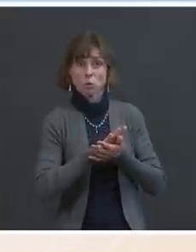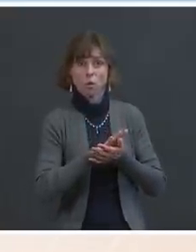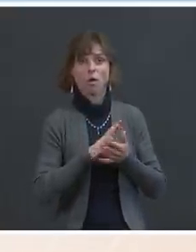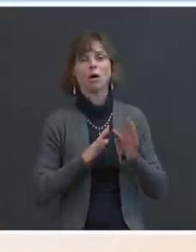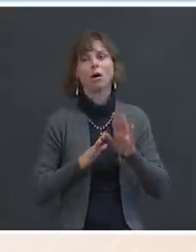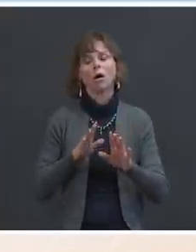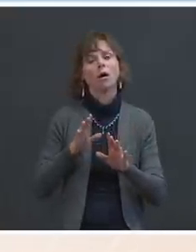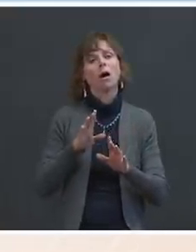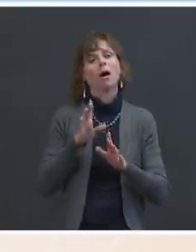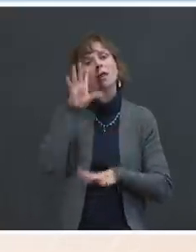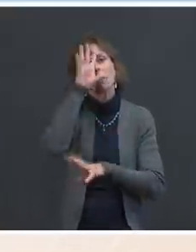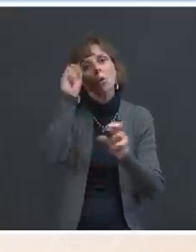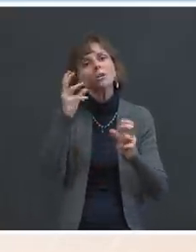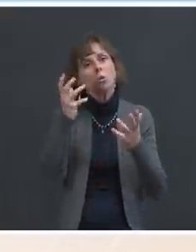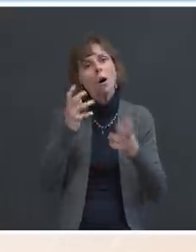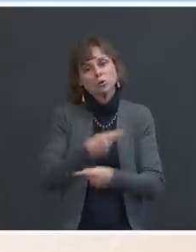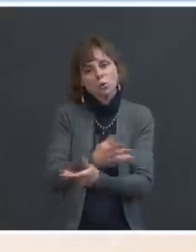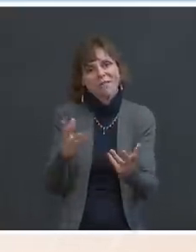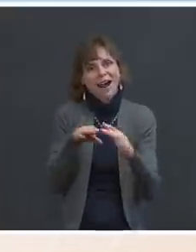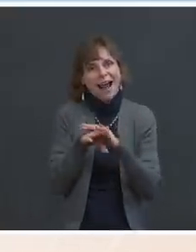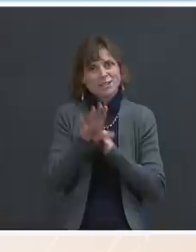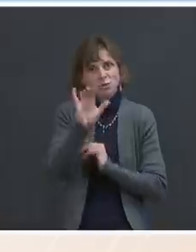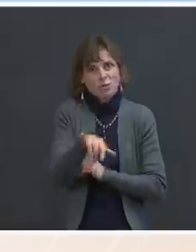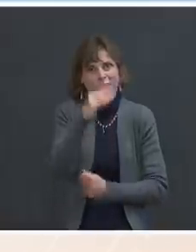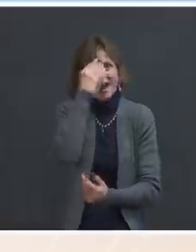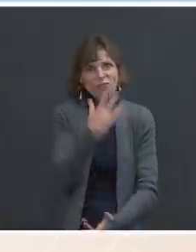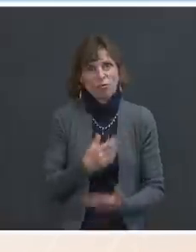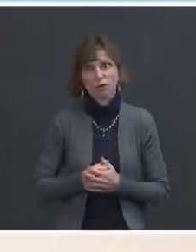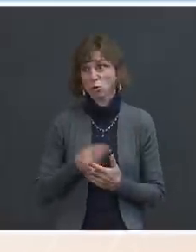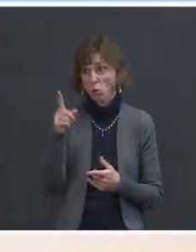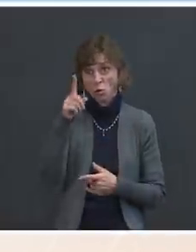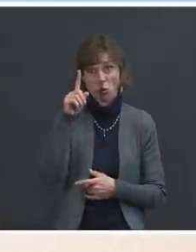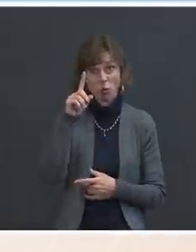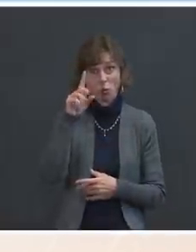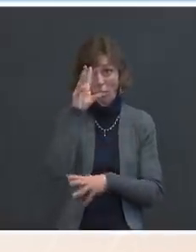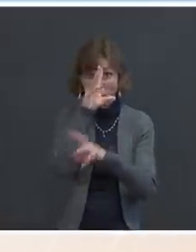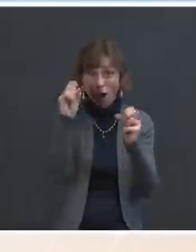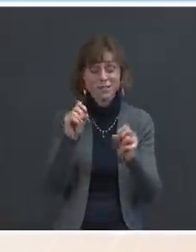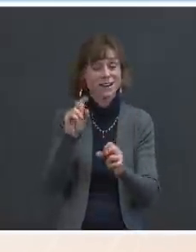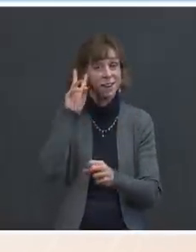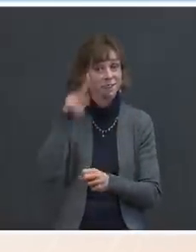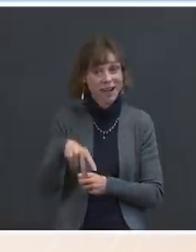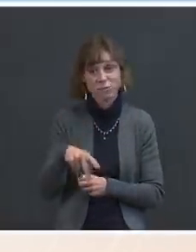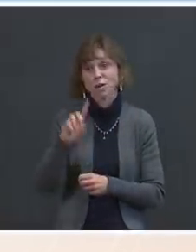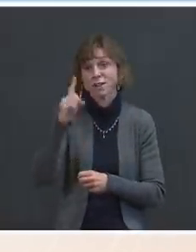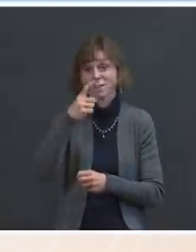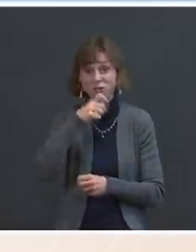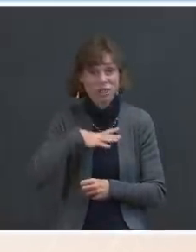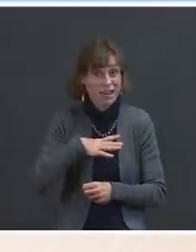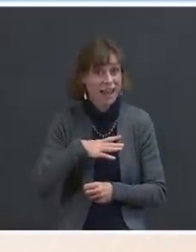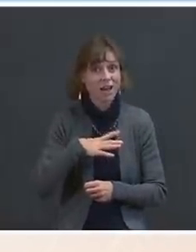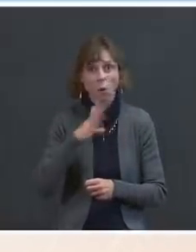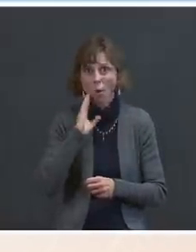So he will be hitting the road. The Vice President will be hitting the road. The First Lady will be hitting the road. We will have people out